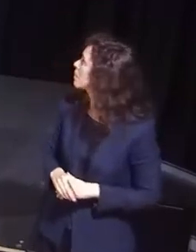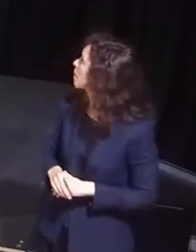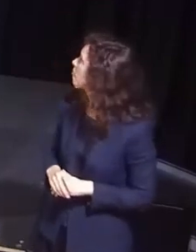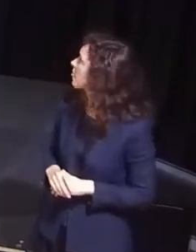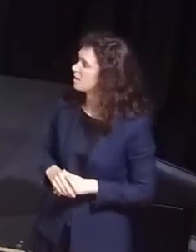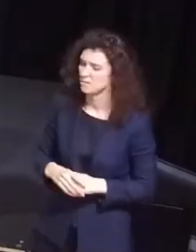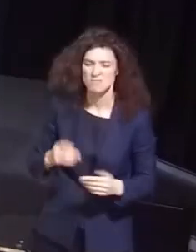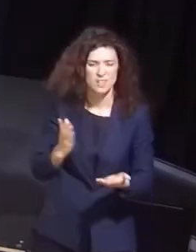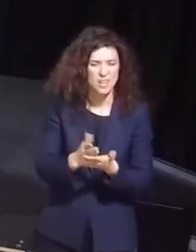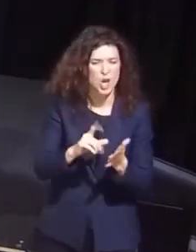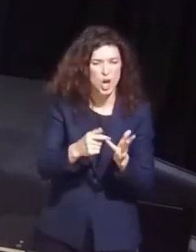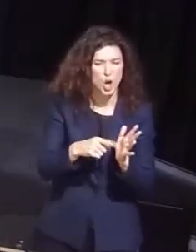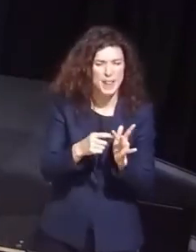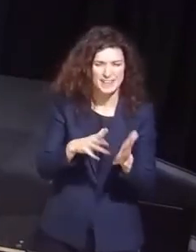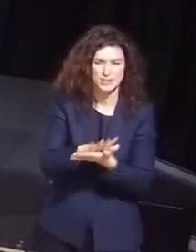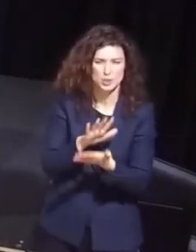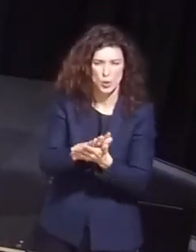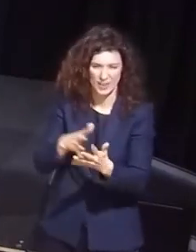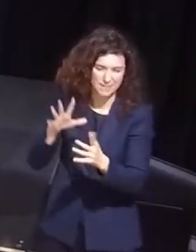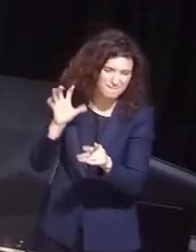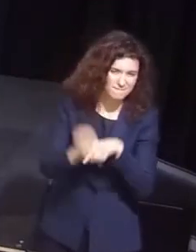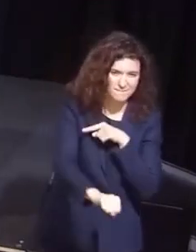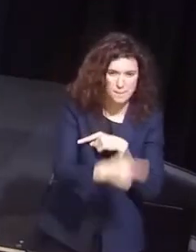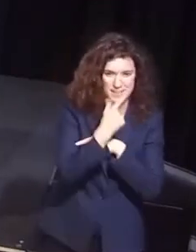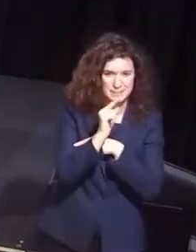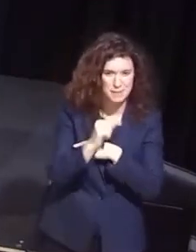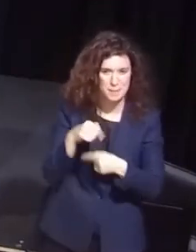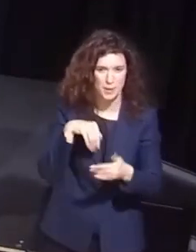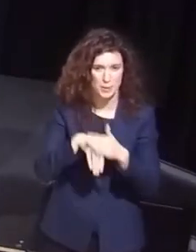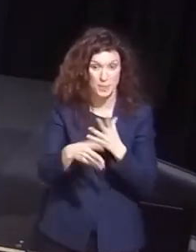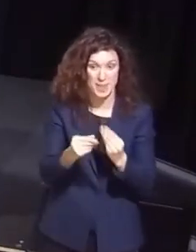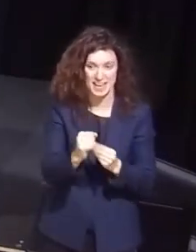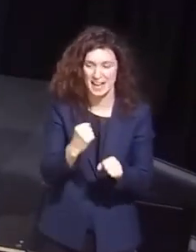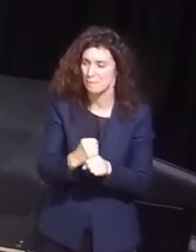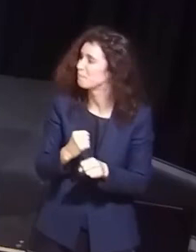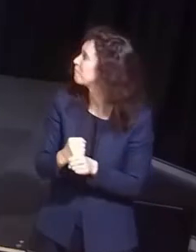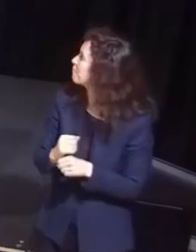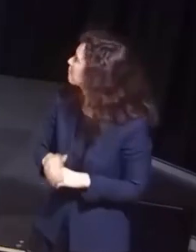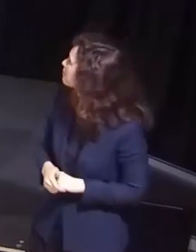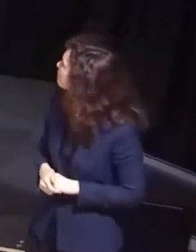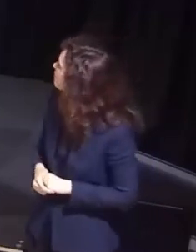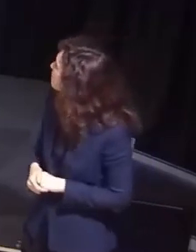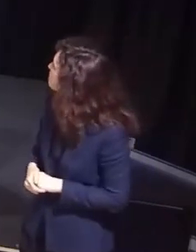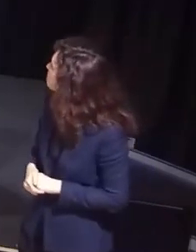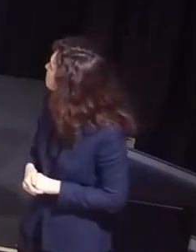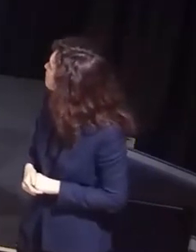He was quite brutal. AUDIENCE LAUGHS This is SpecialEffect's EyeMine, which although is eye gaze controlled,